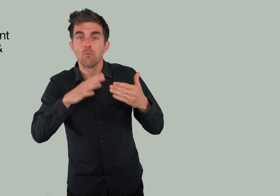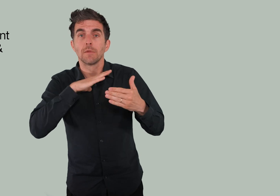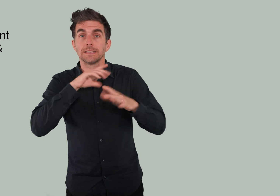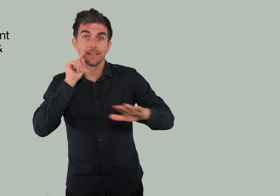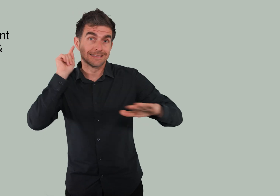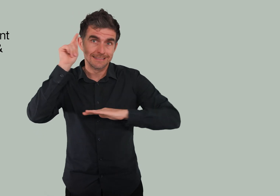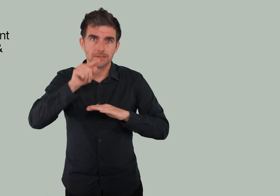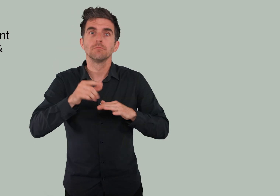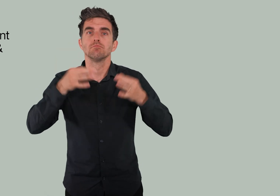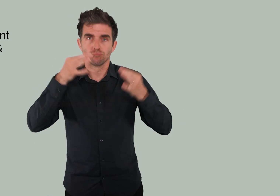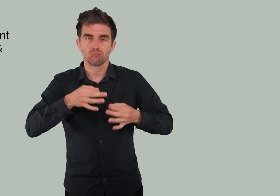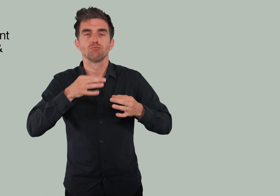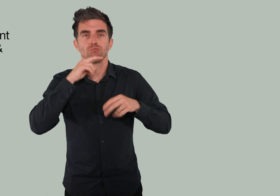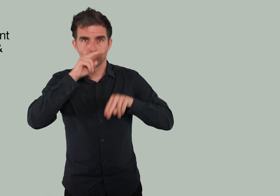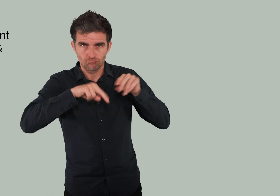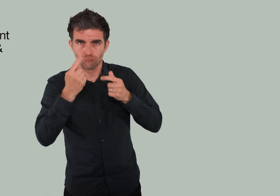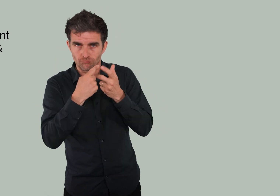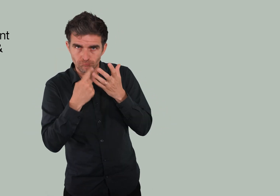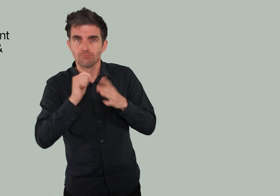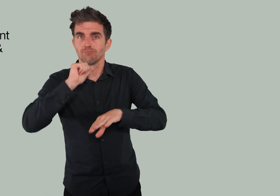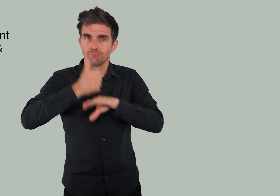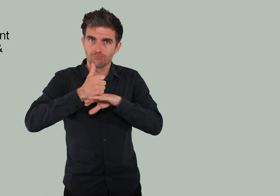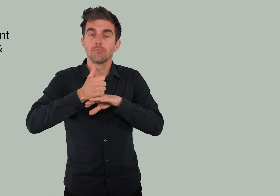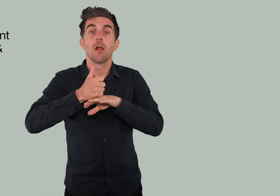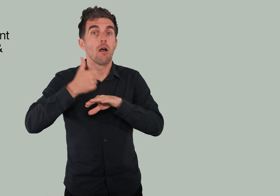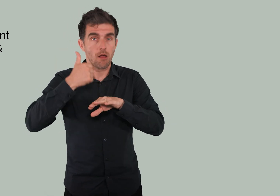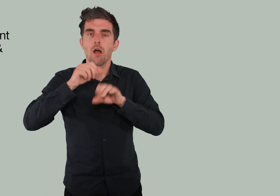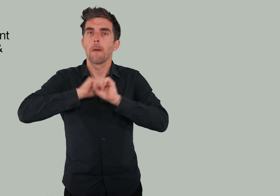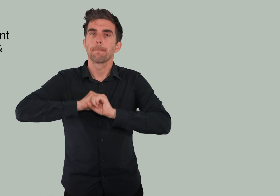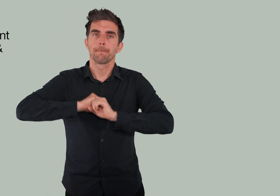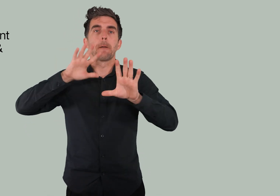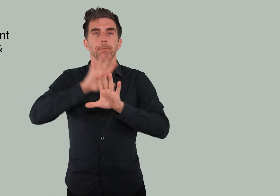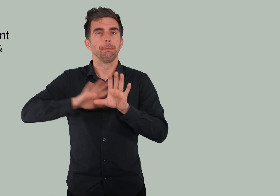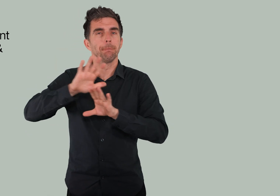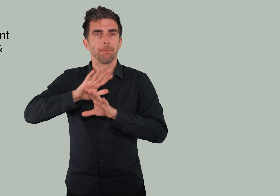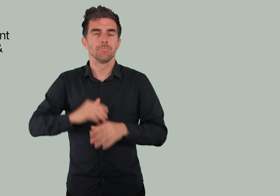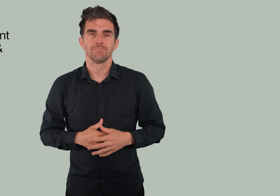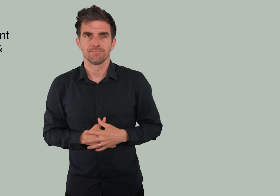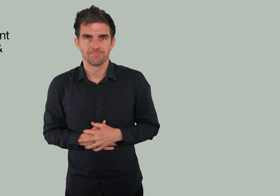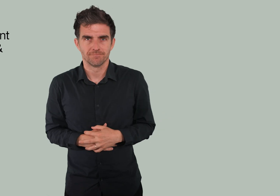ahead of formal evaluation activities taking place when the programme has scaled.